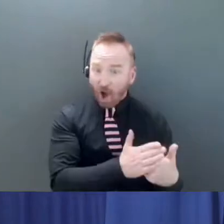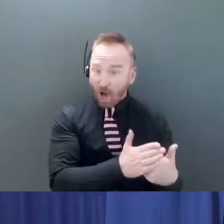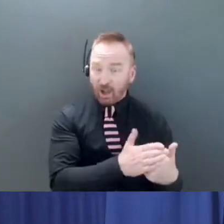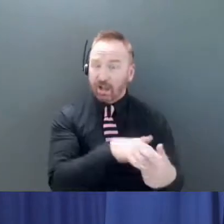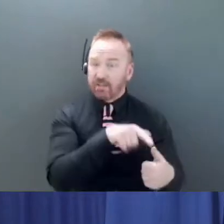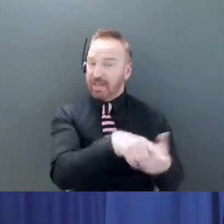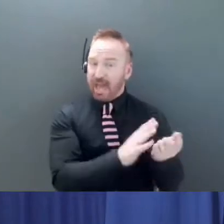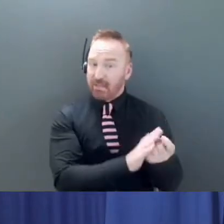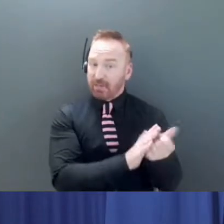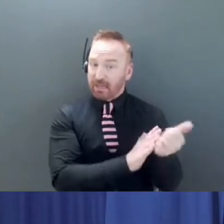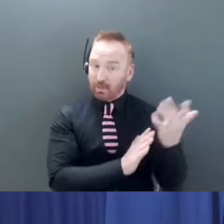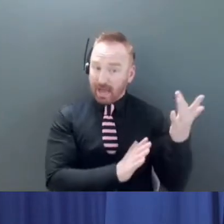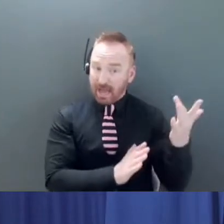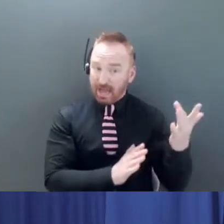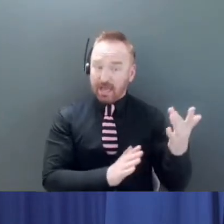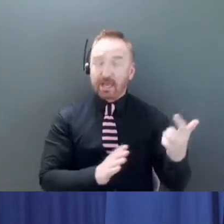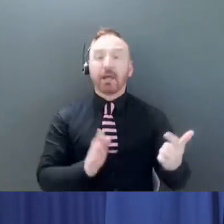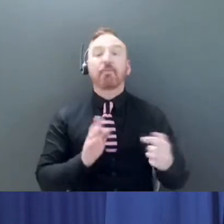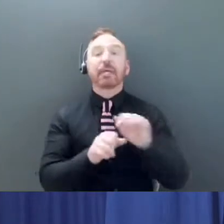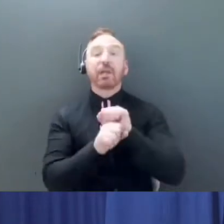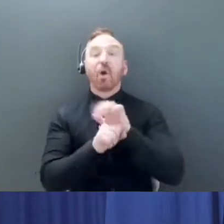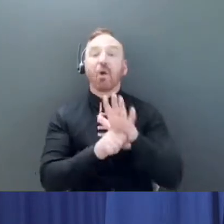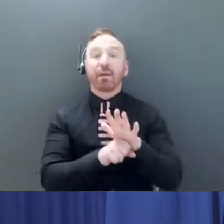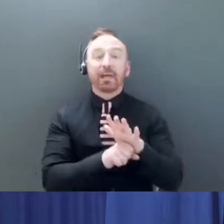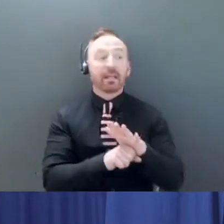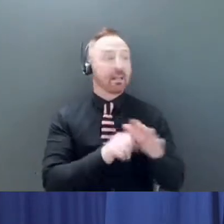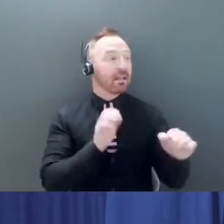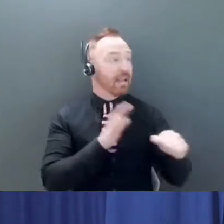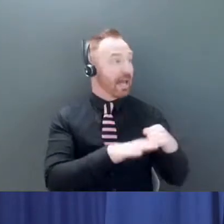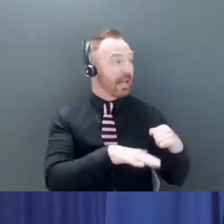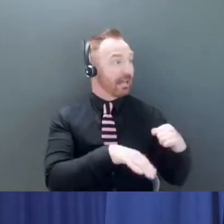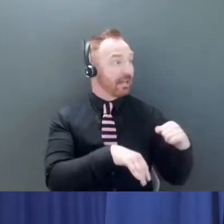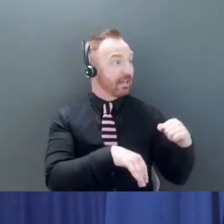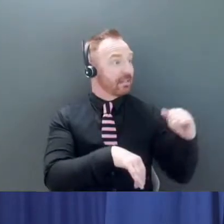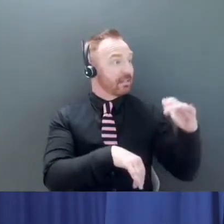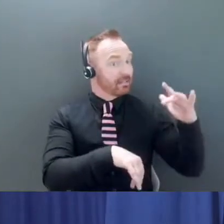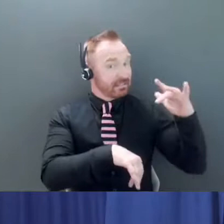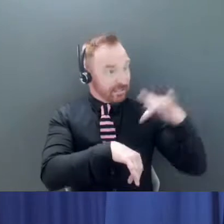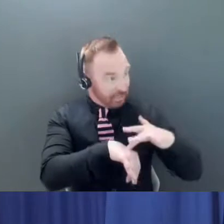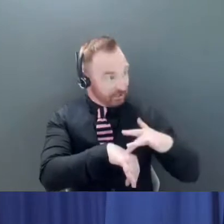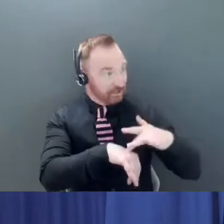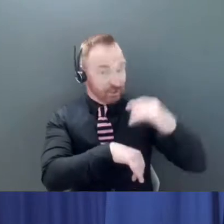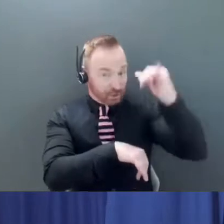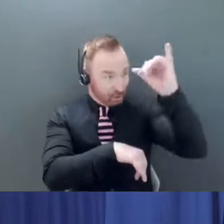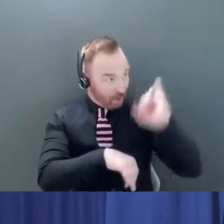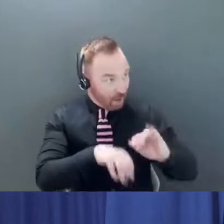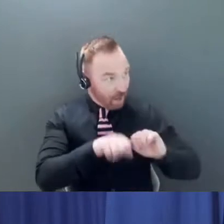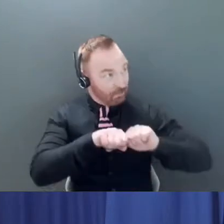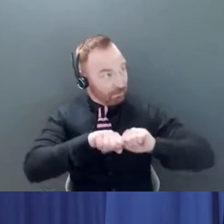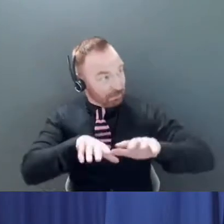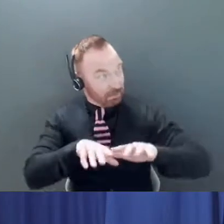projections for the time being is that the risk is small. On average, we would expect one